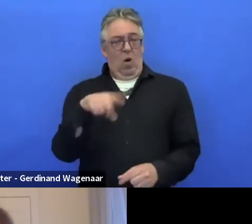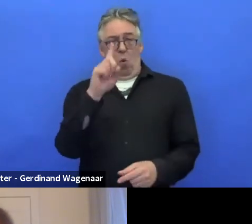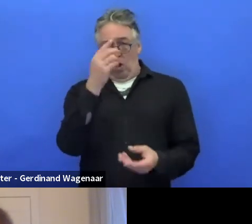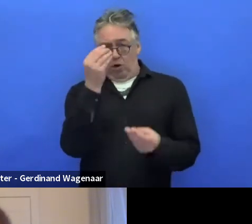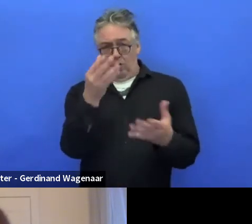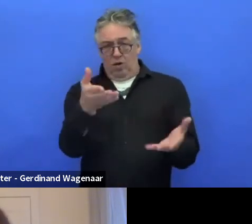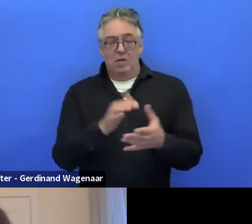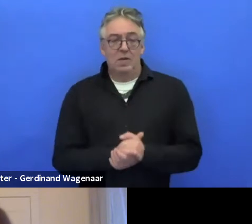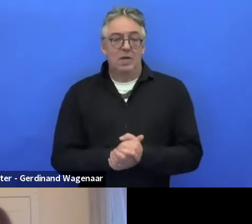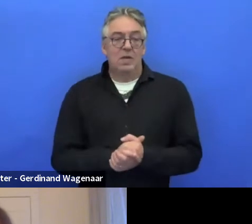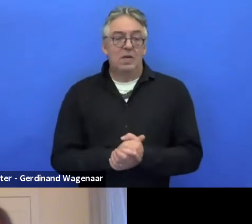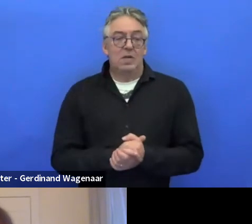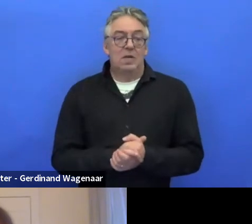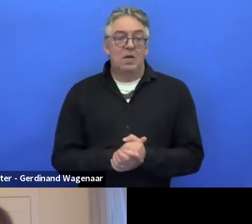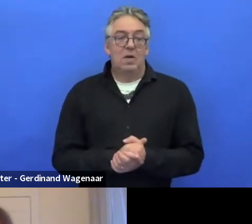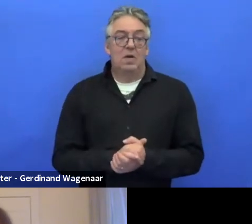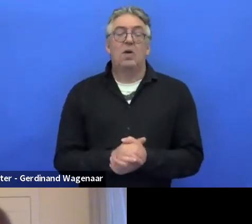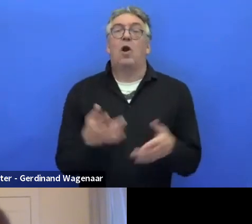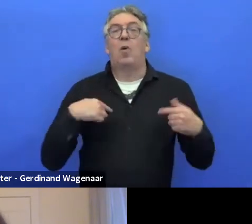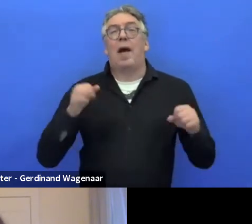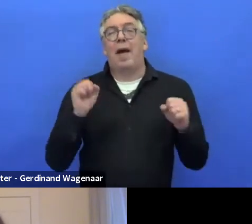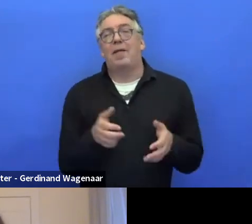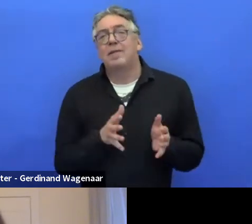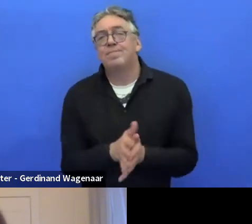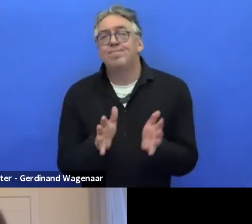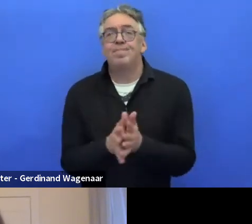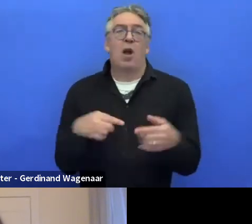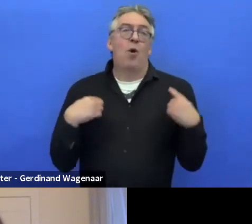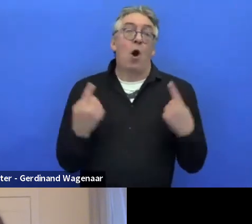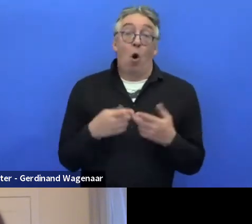and the dynamics and flexibility indeed that we try to use our procedures,